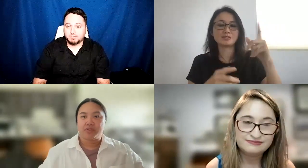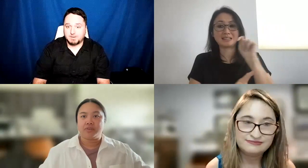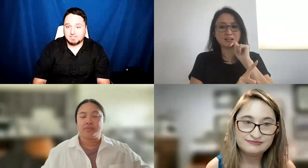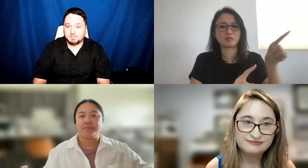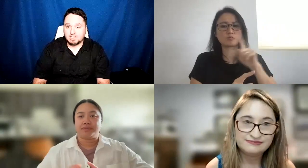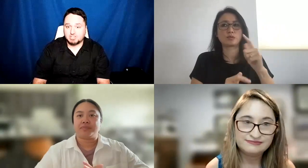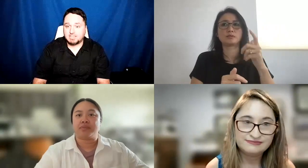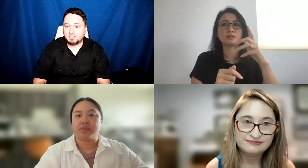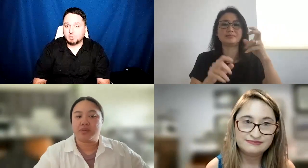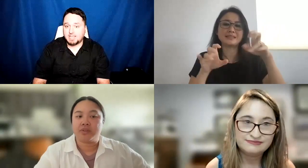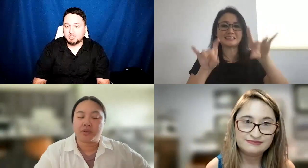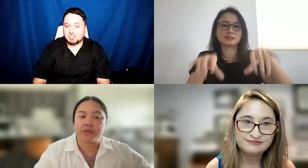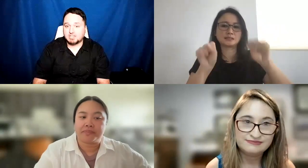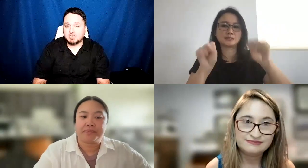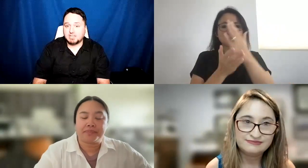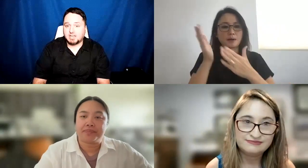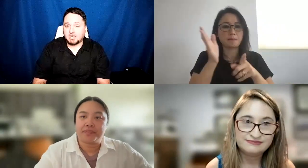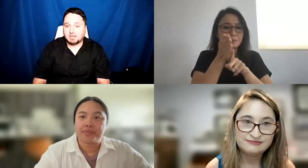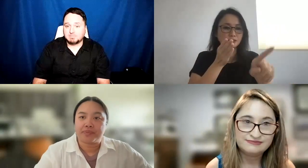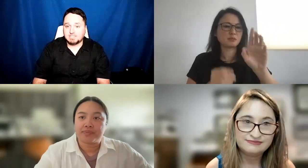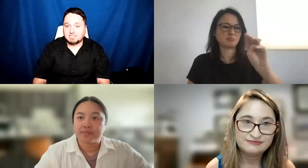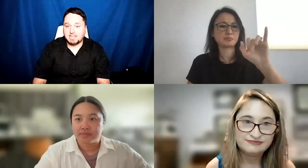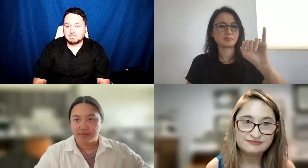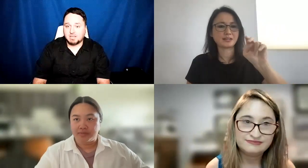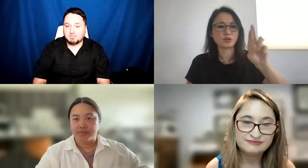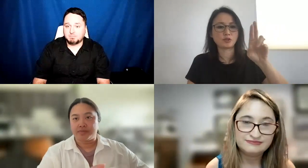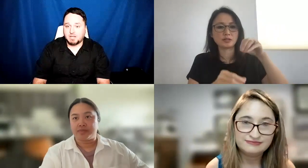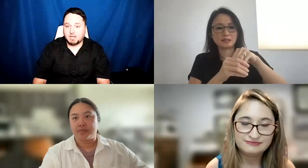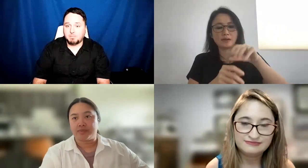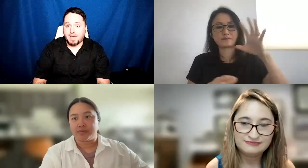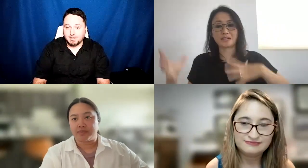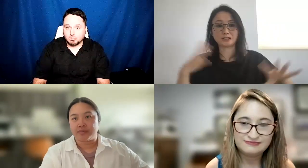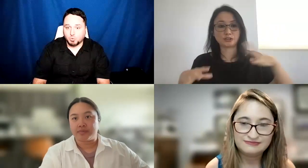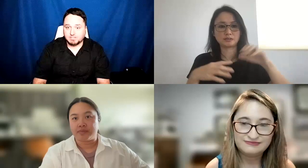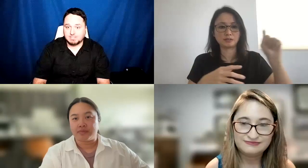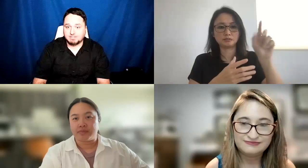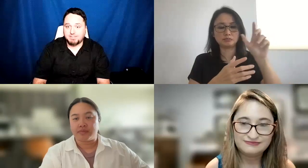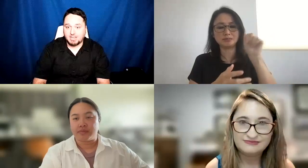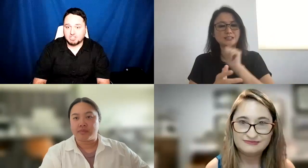for myself and Taysia, even though Taysia did take some minor courses in fashion